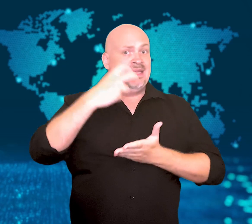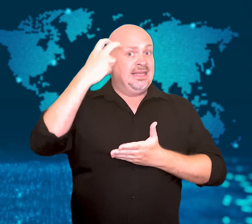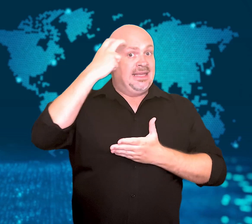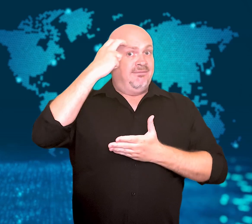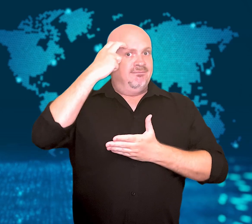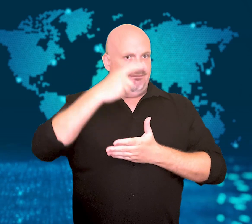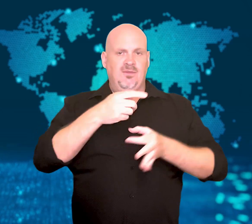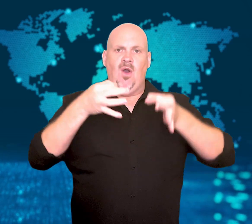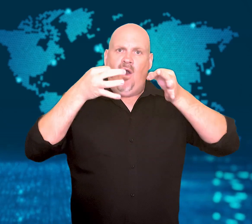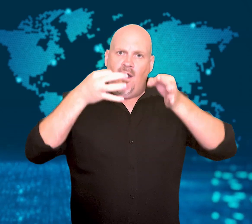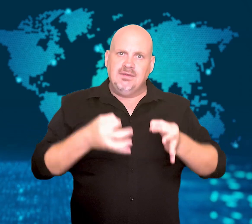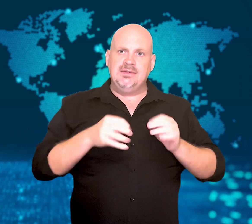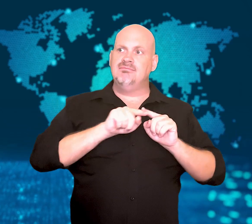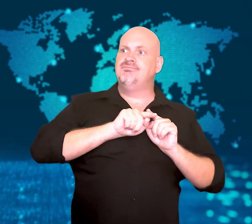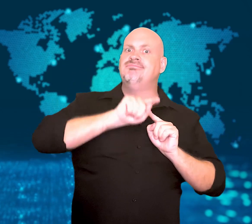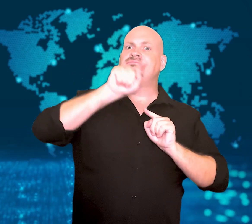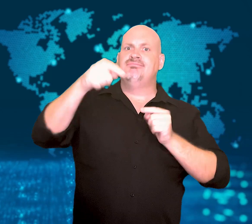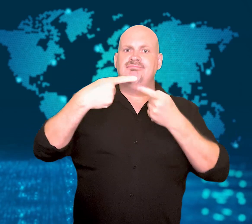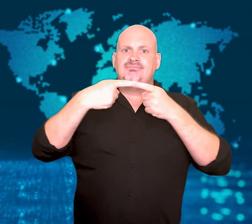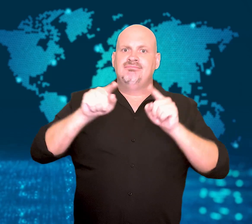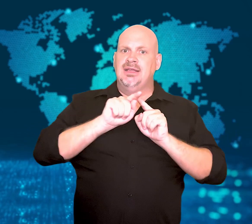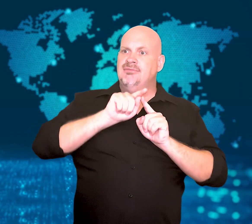in war-torn areas.